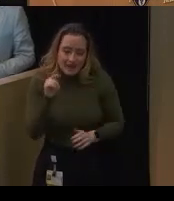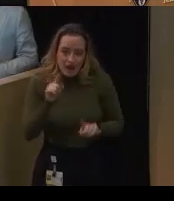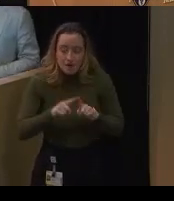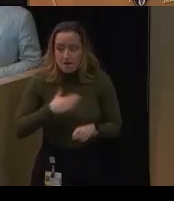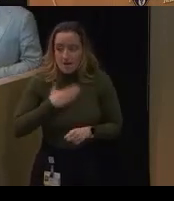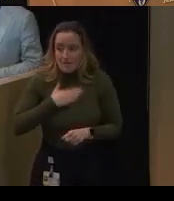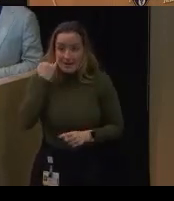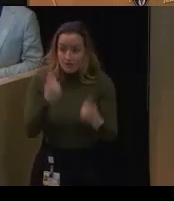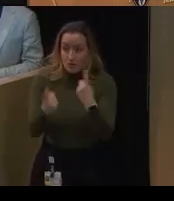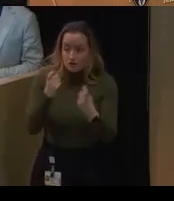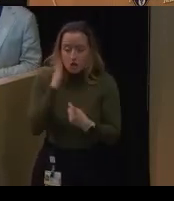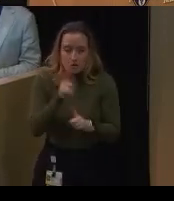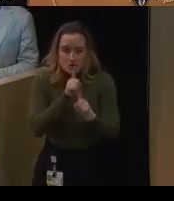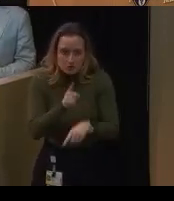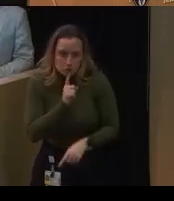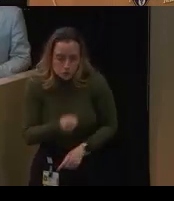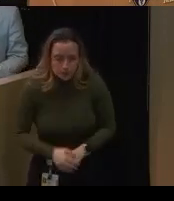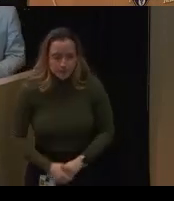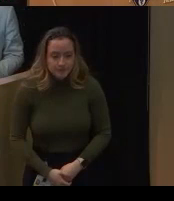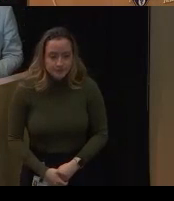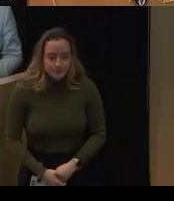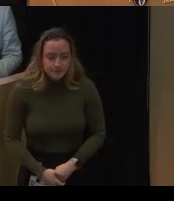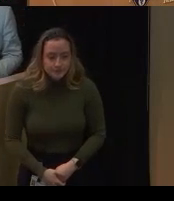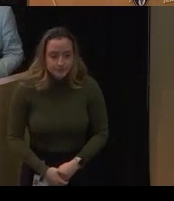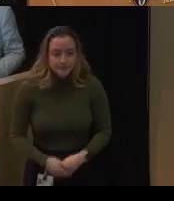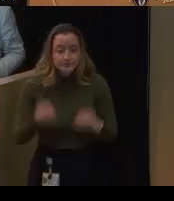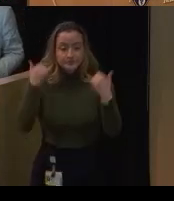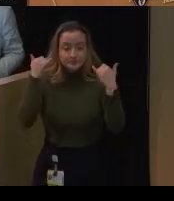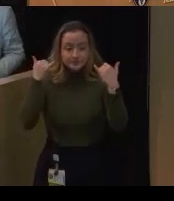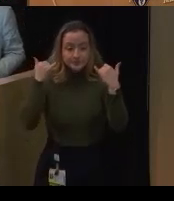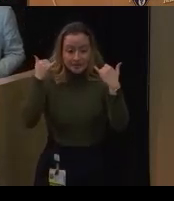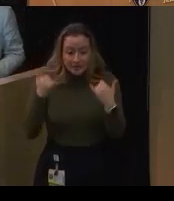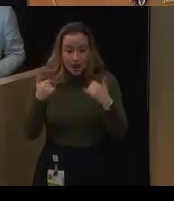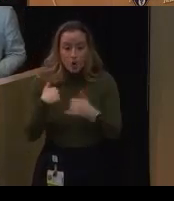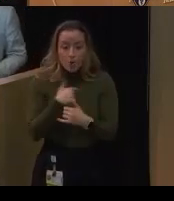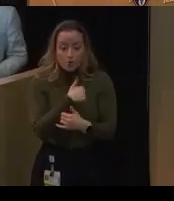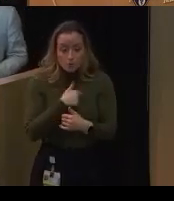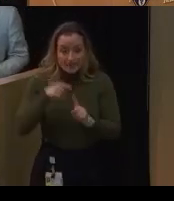in terms of the neurofeedback target we decided to Target the temporal parietal Junction or tpj and